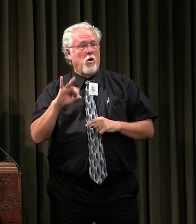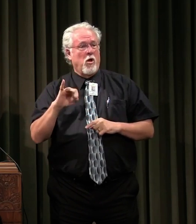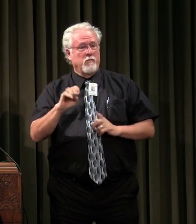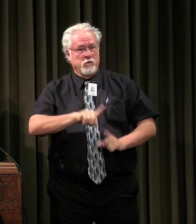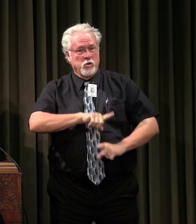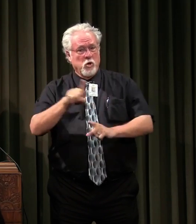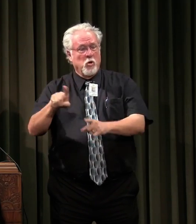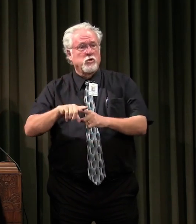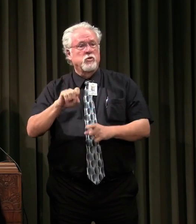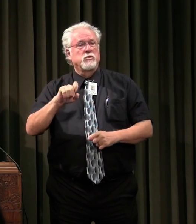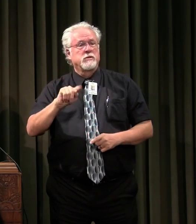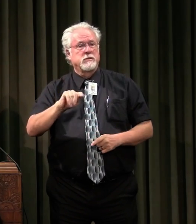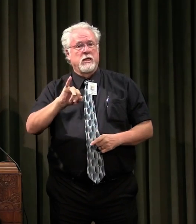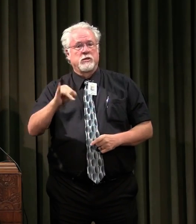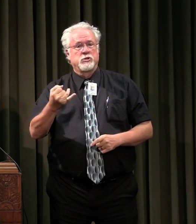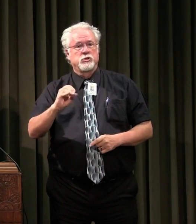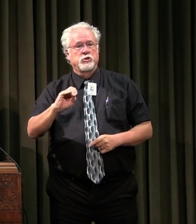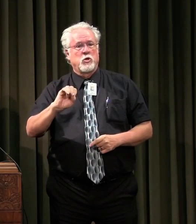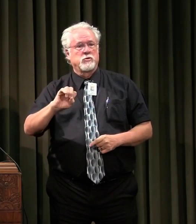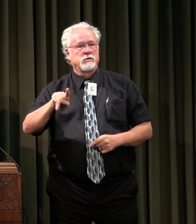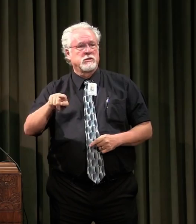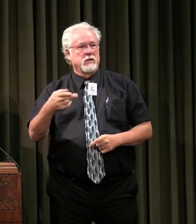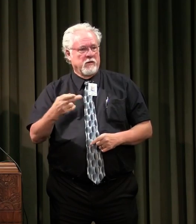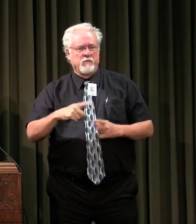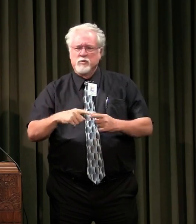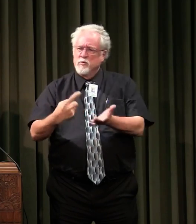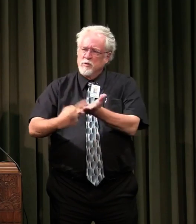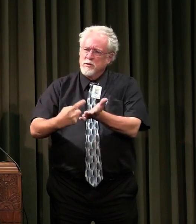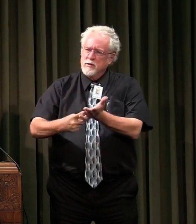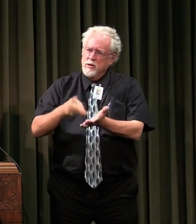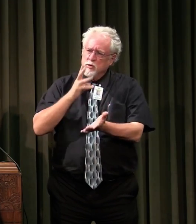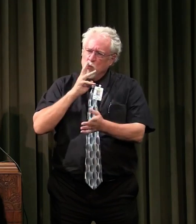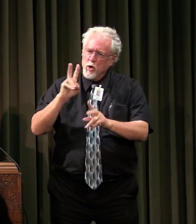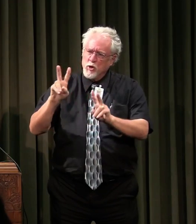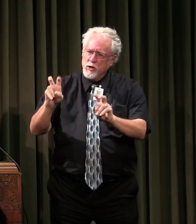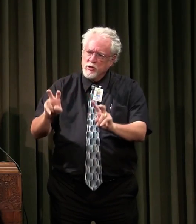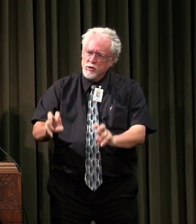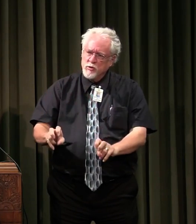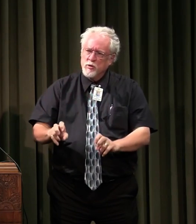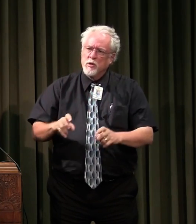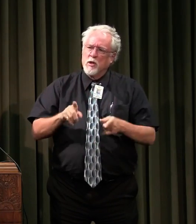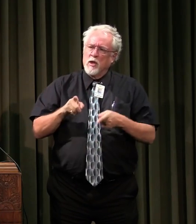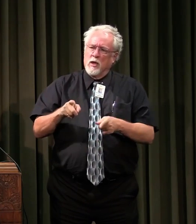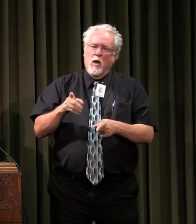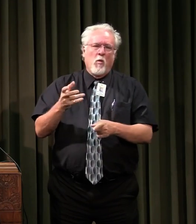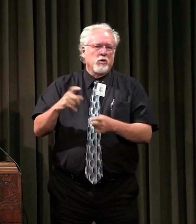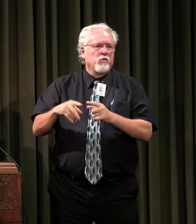water issues and the efforts of the administration to fix those problems and